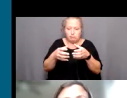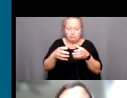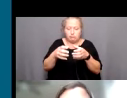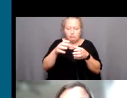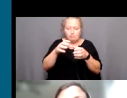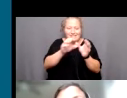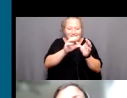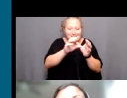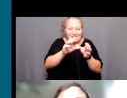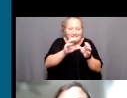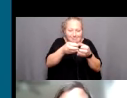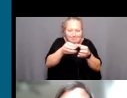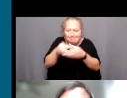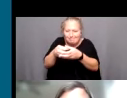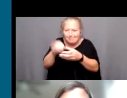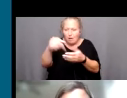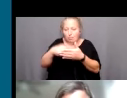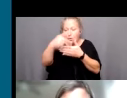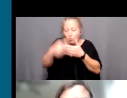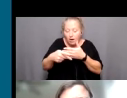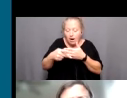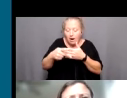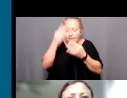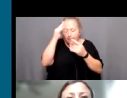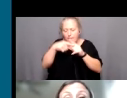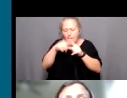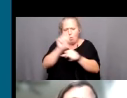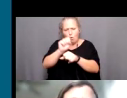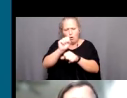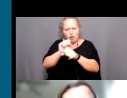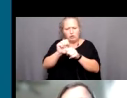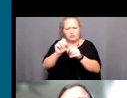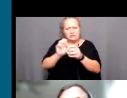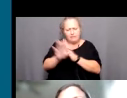divisions and programs that think about economic development. So I wanna start first with enforcement.